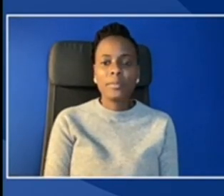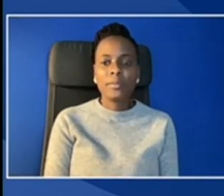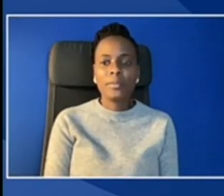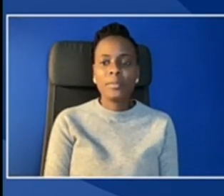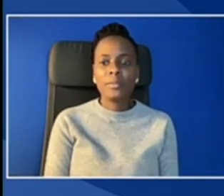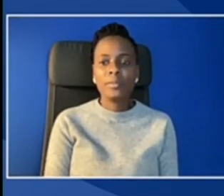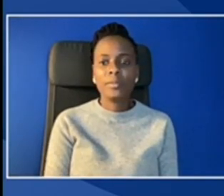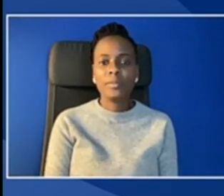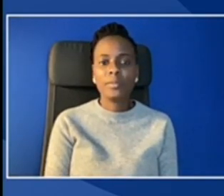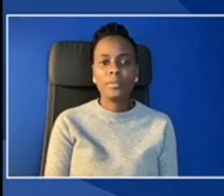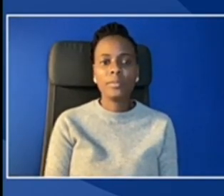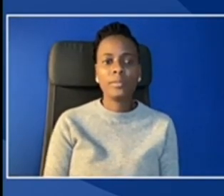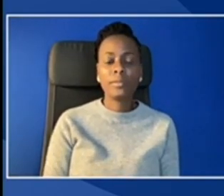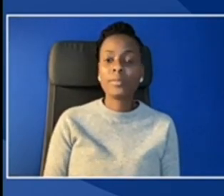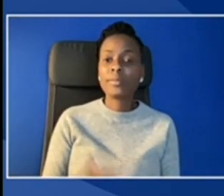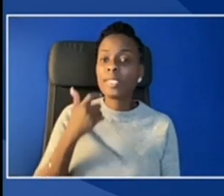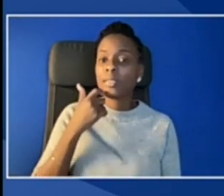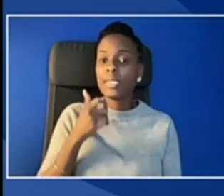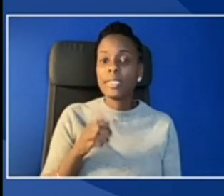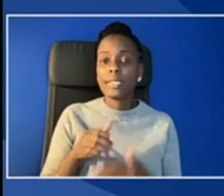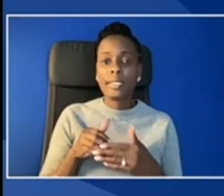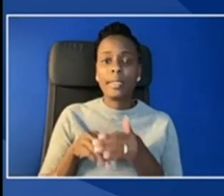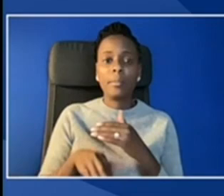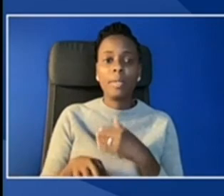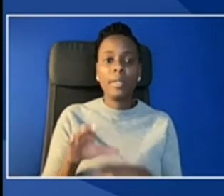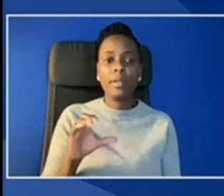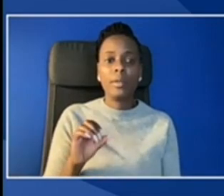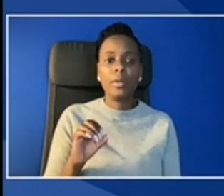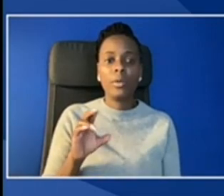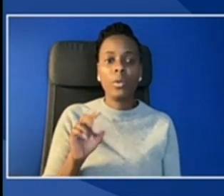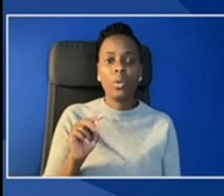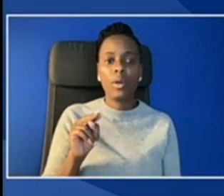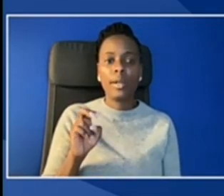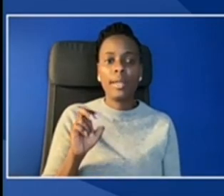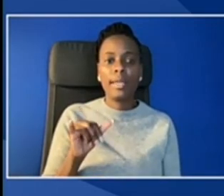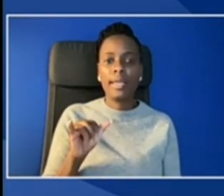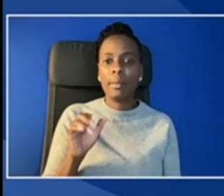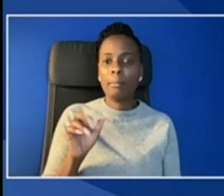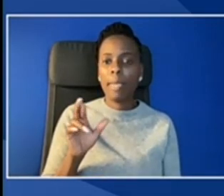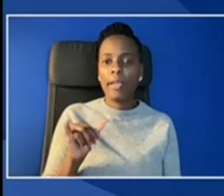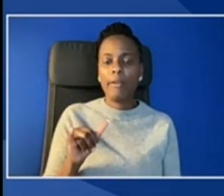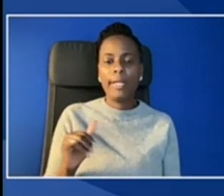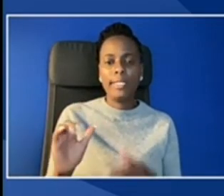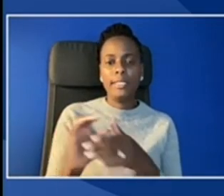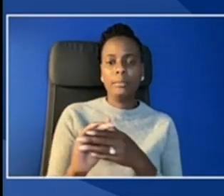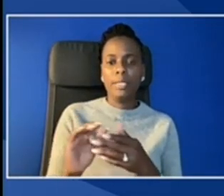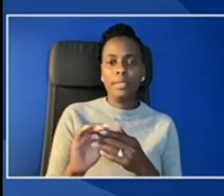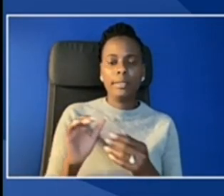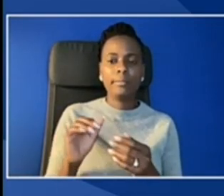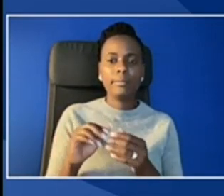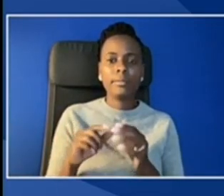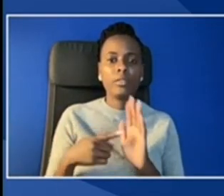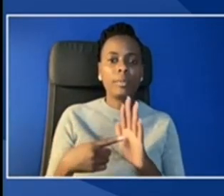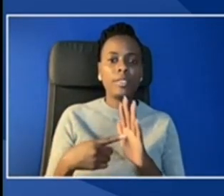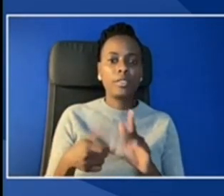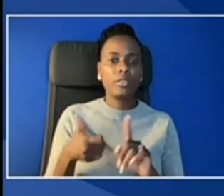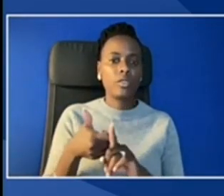I just admitted Courtney Barry, who is here speaking on behalf of herself. Thank you, Brady. Courtney, can you hear me?